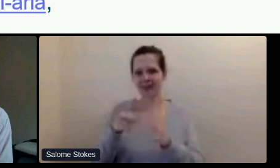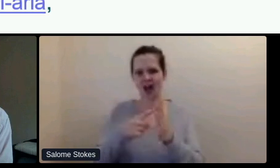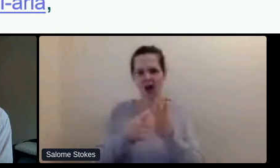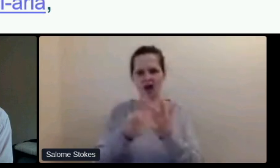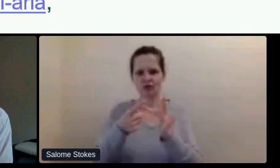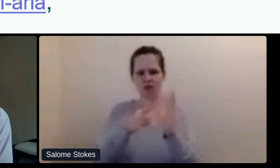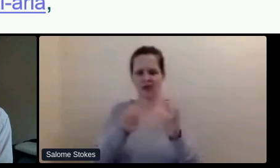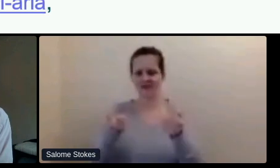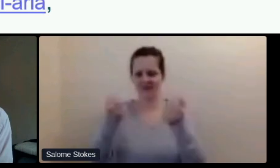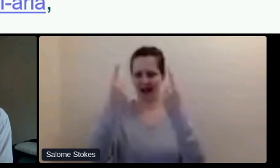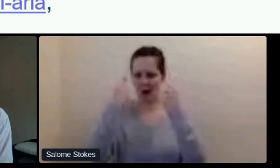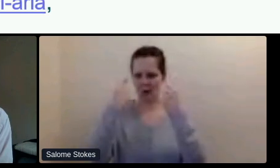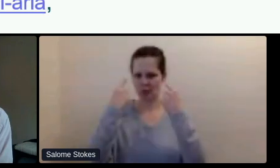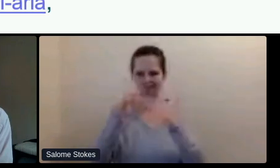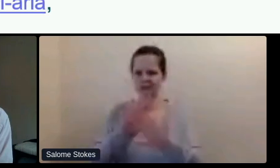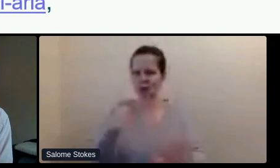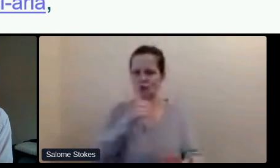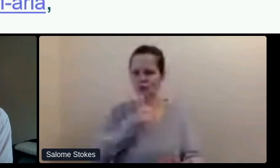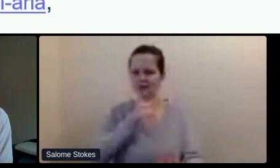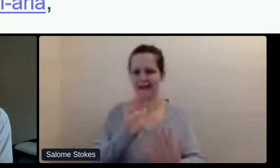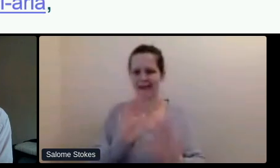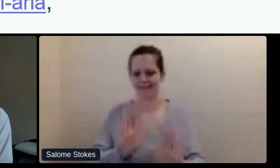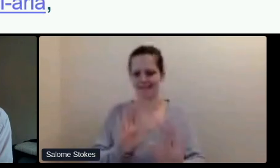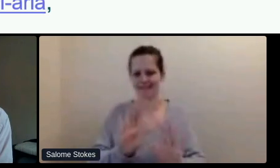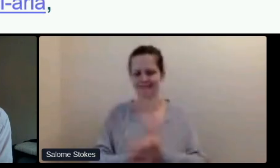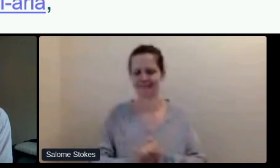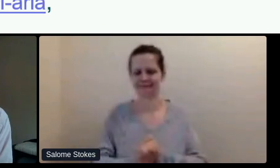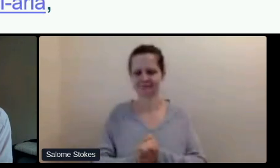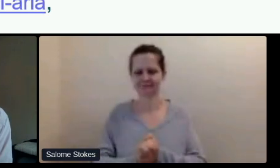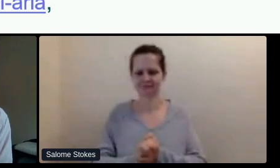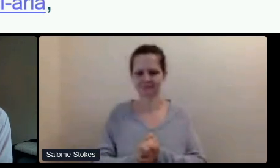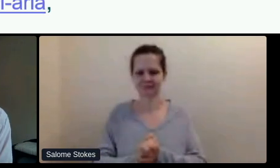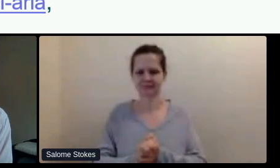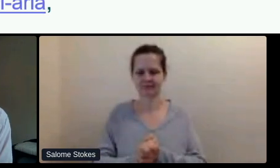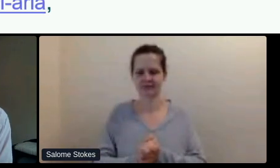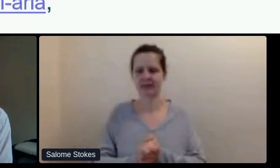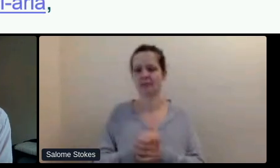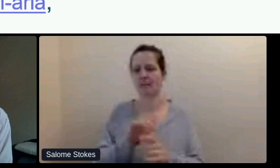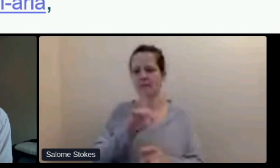As that can kind of just make the site even less accessible.